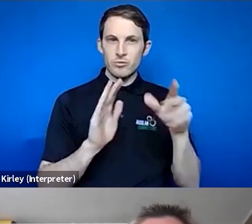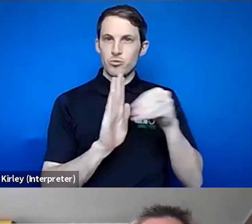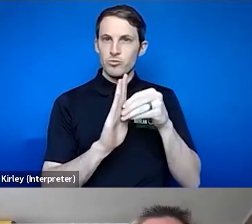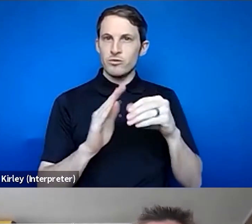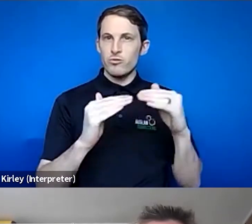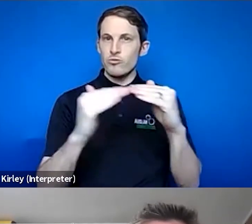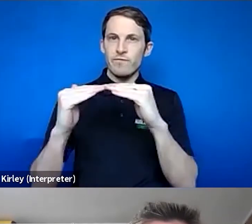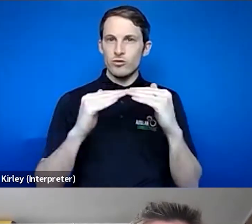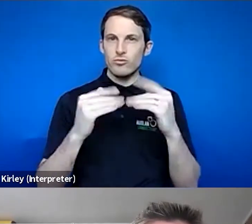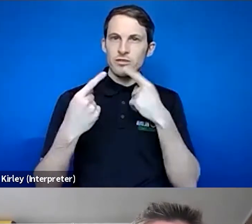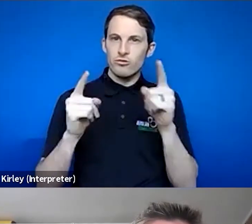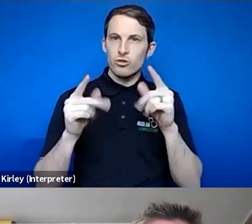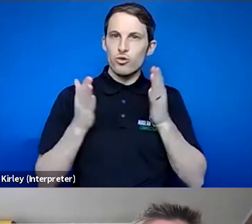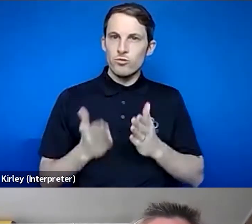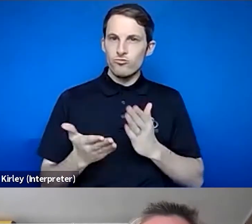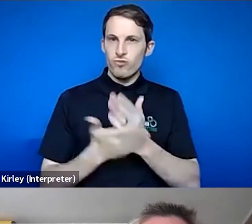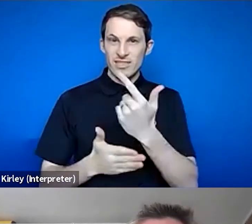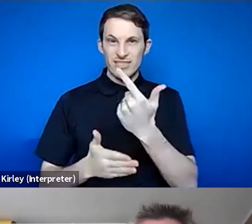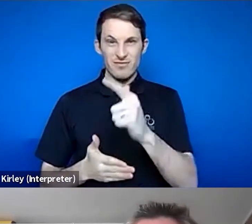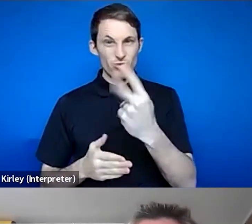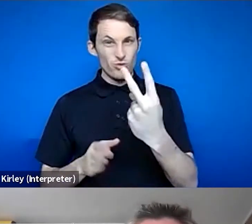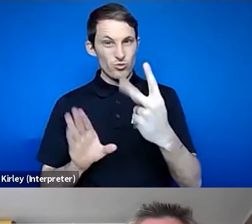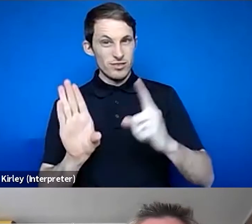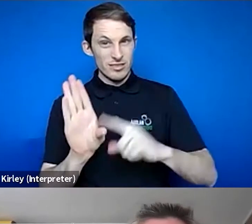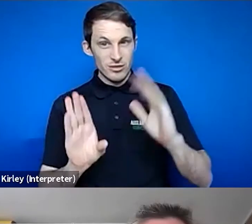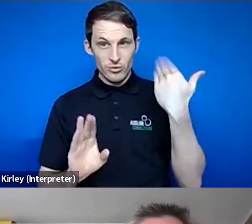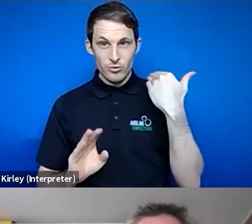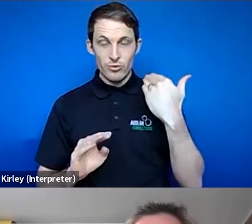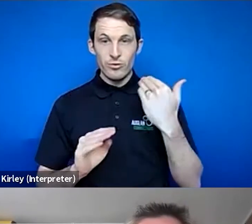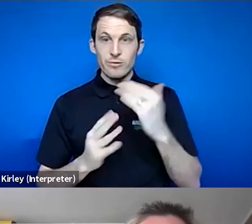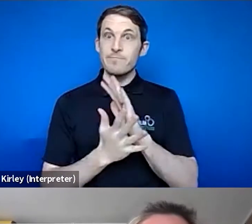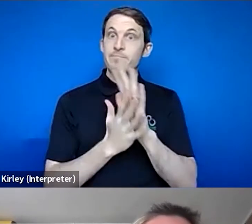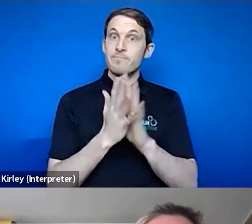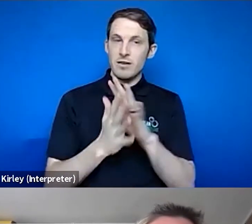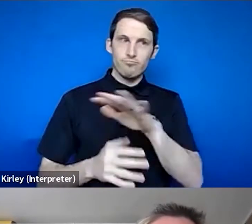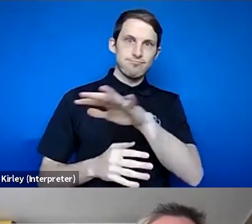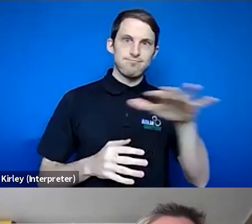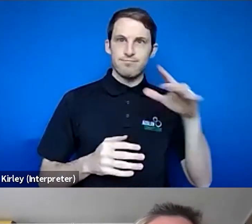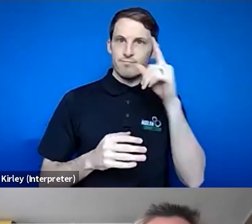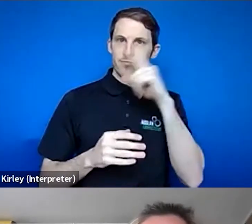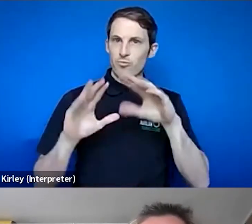72 years ago which saw a coming together of people from all across the world in the aftermath